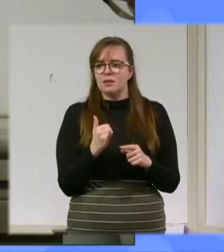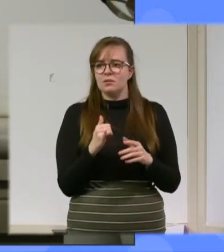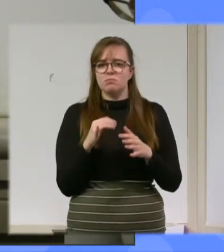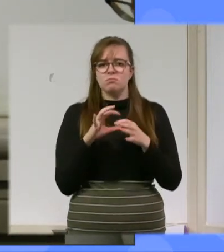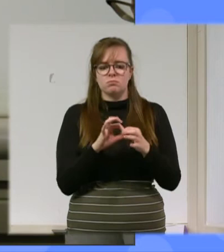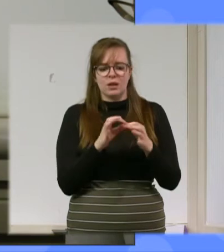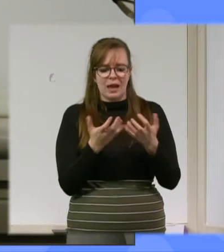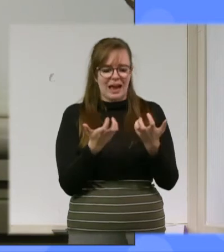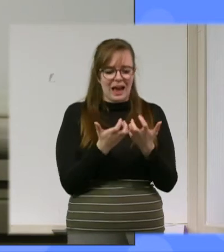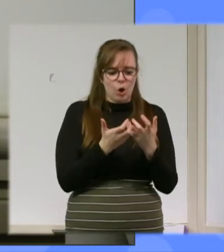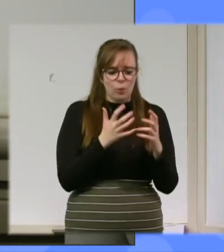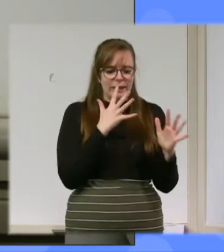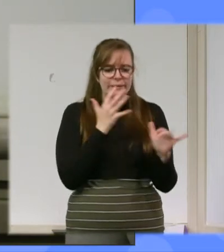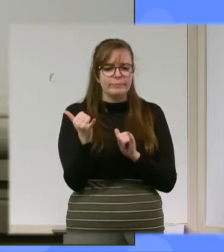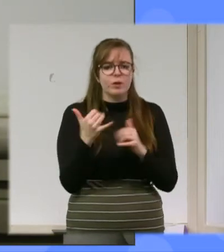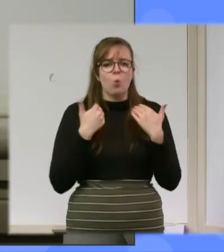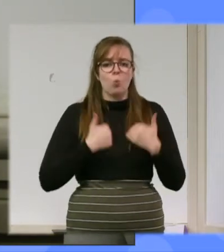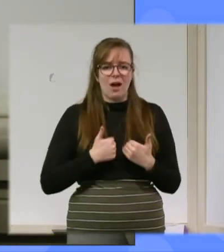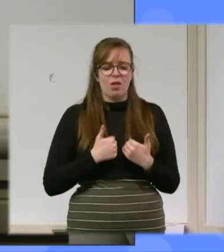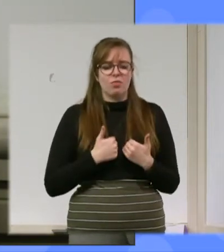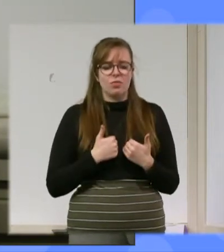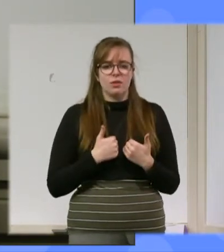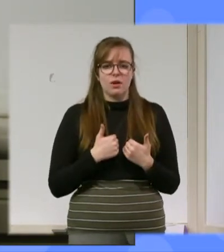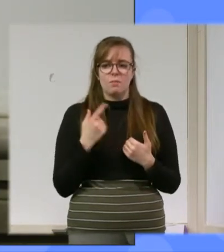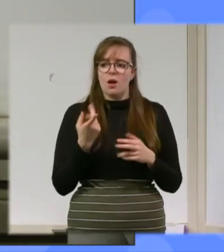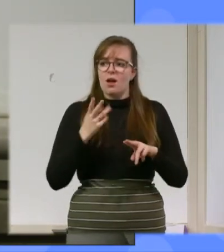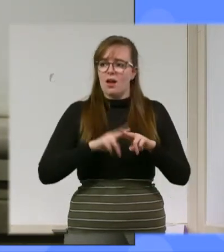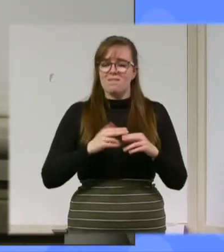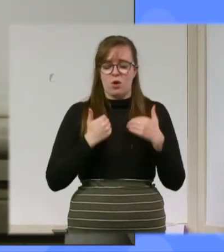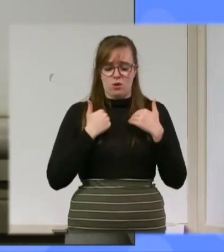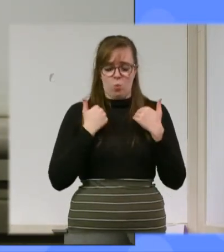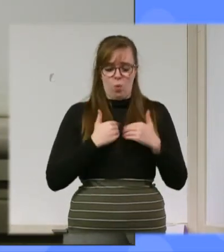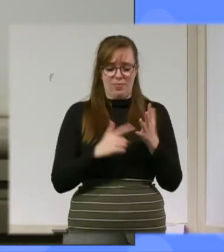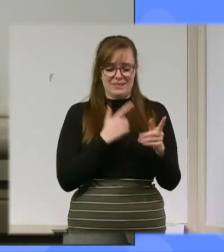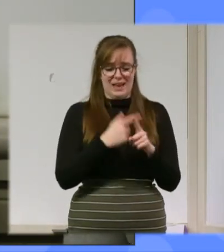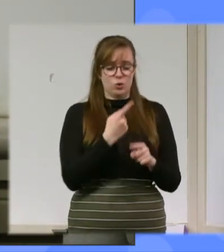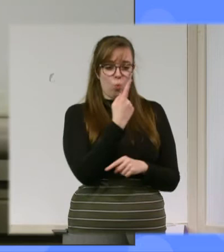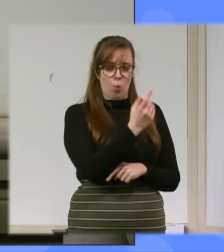measuring wealth but if you if you legged in a wealth tax at 1% on the on